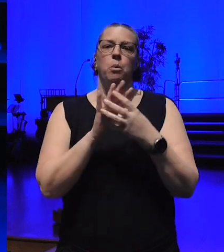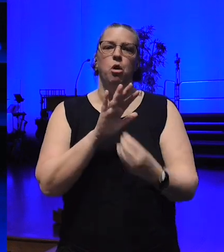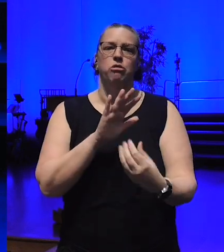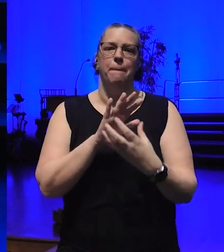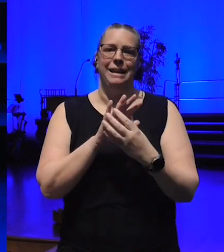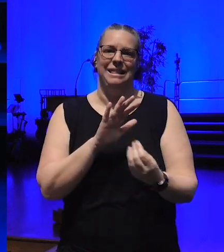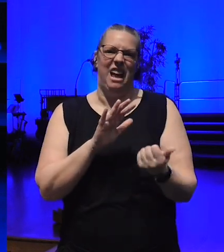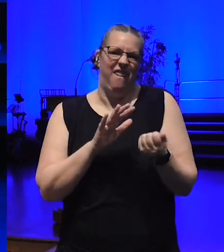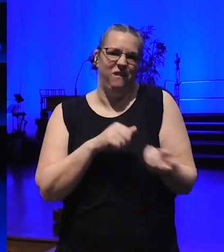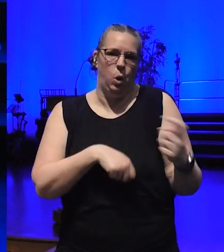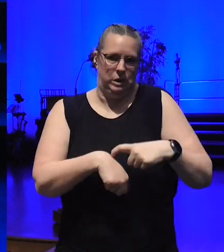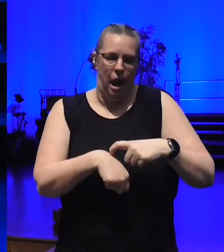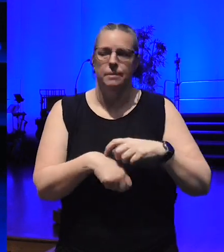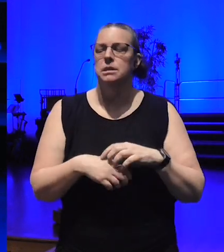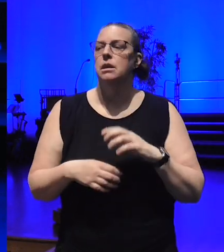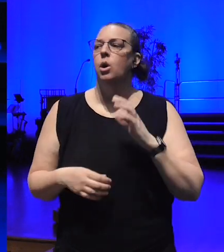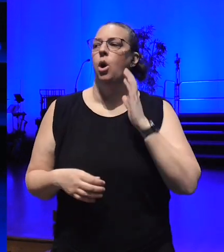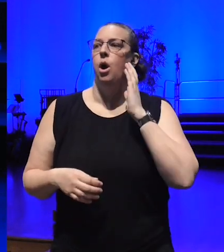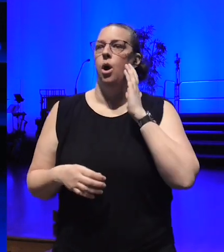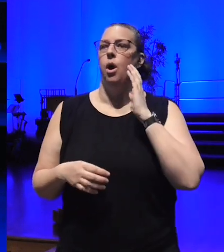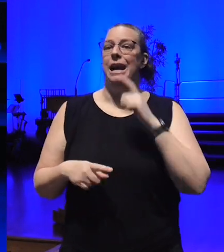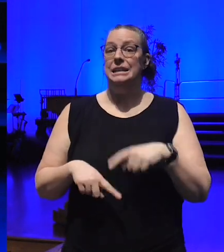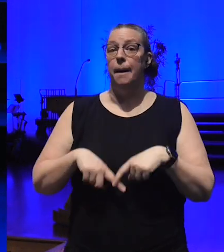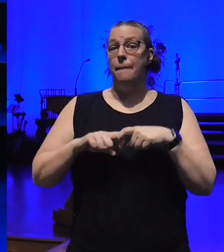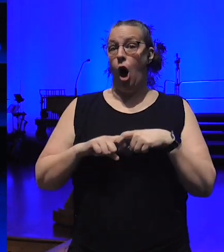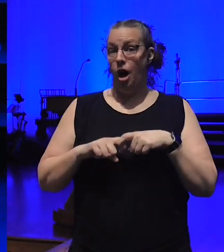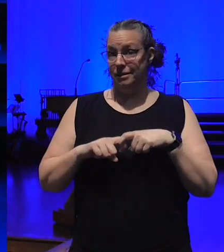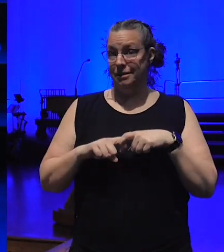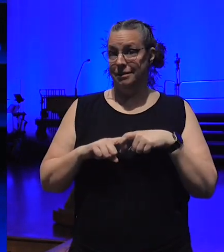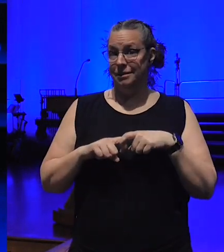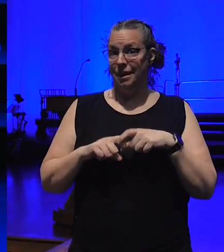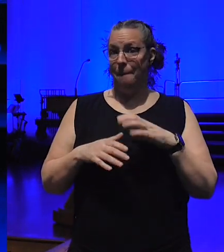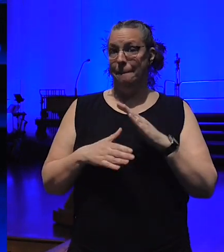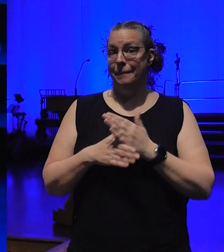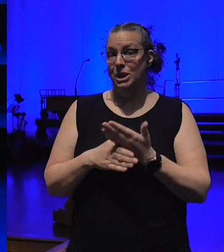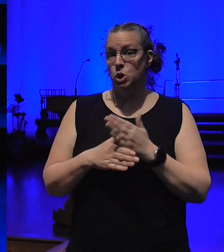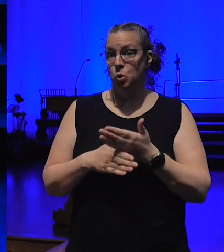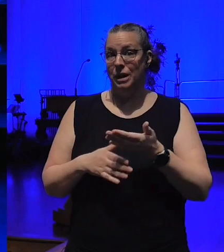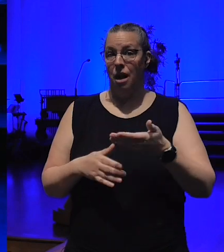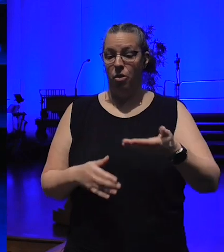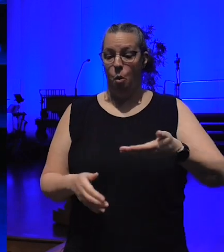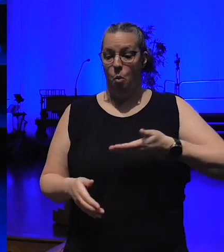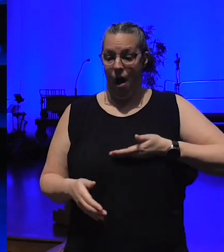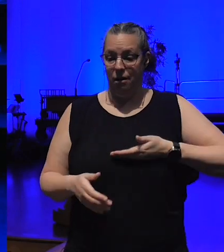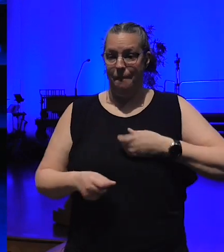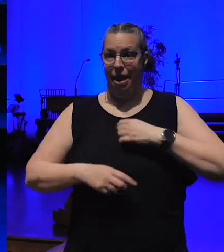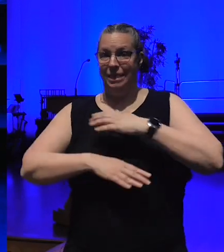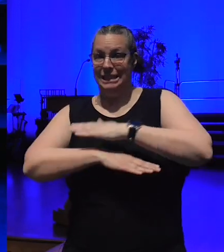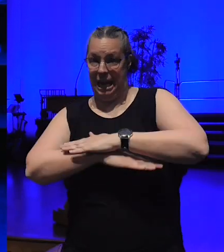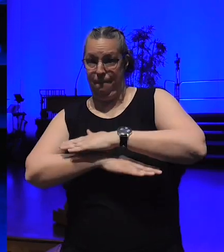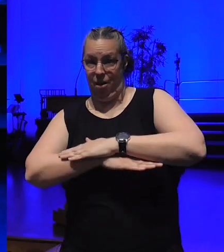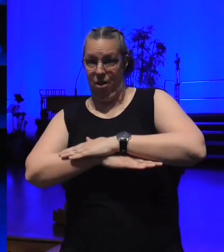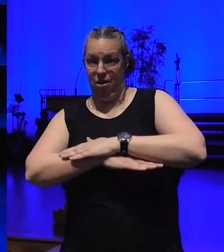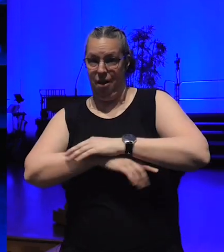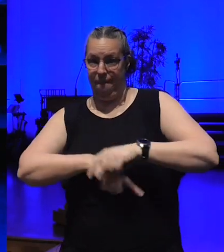or twice is a little pause that is between the welcome and the table when you first sing it so